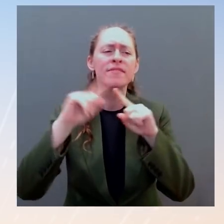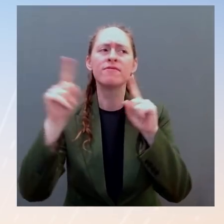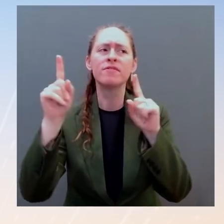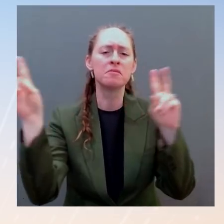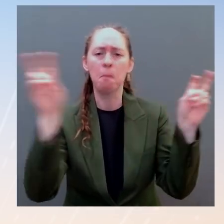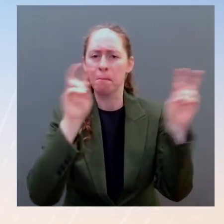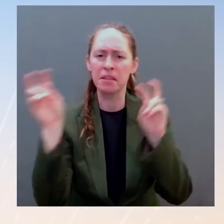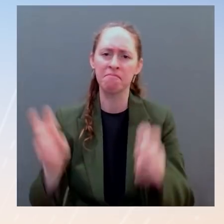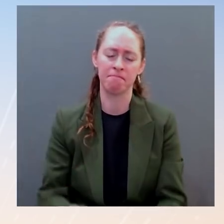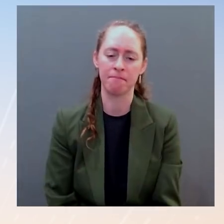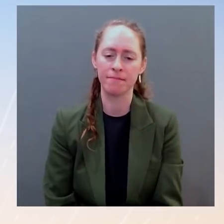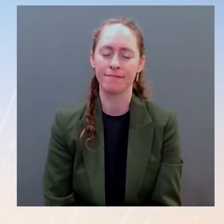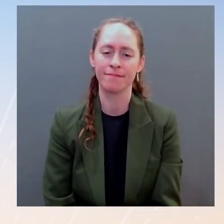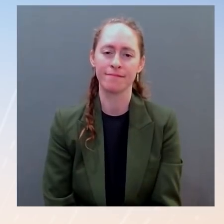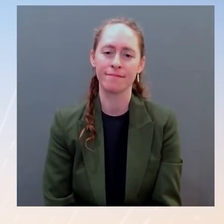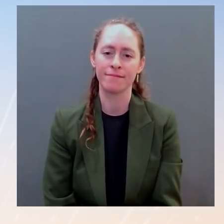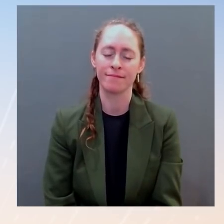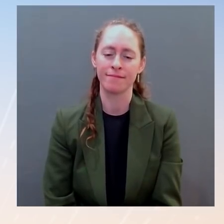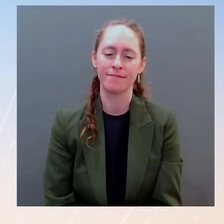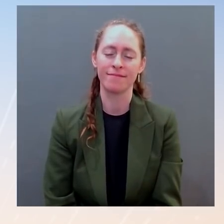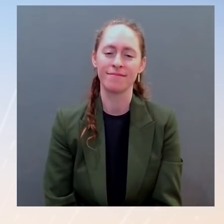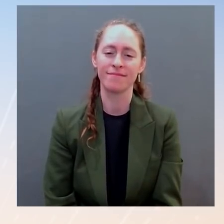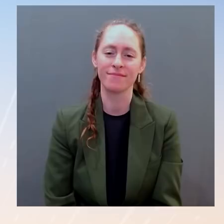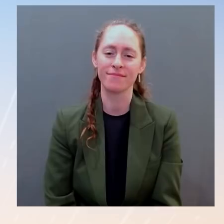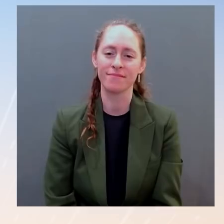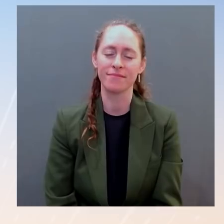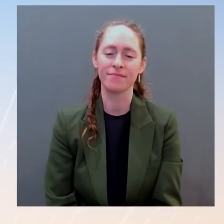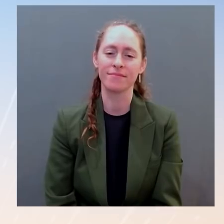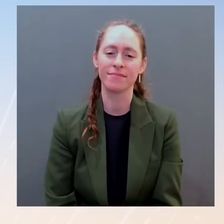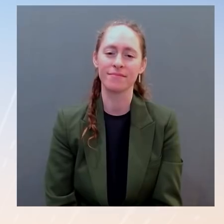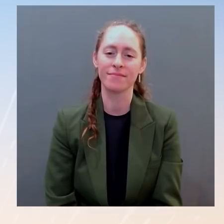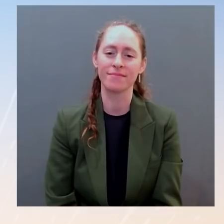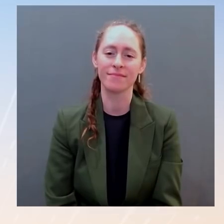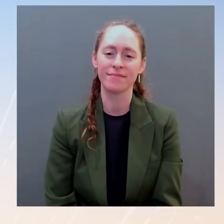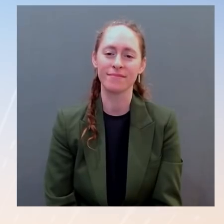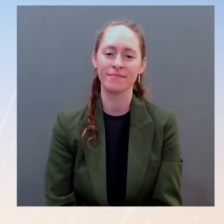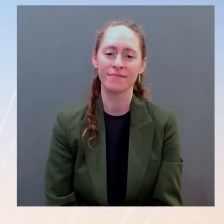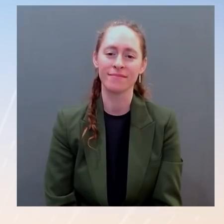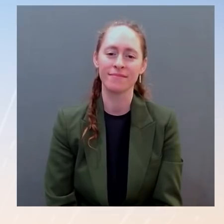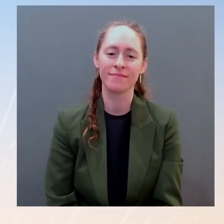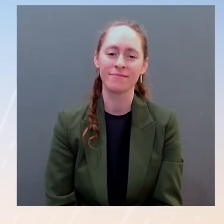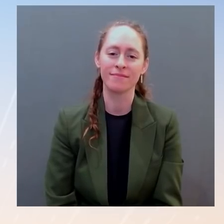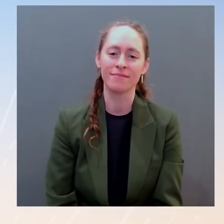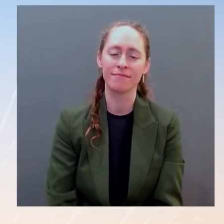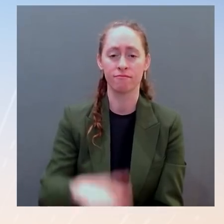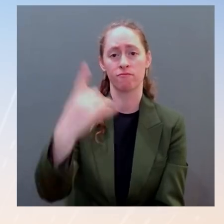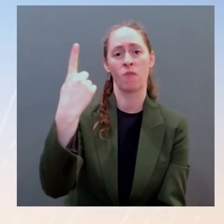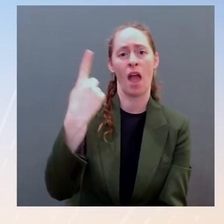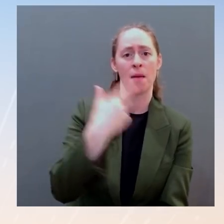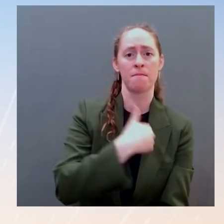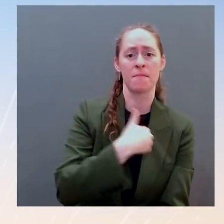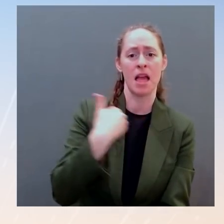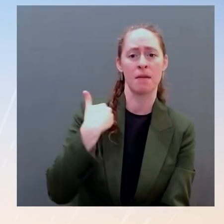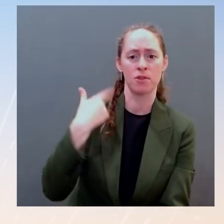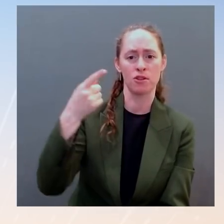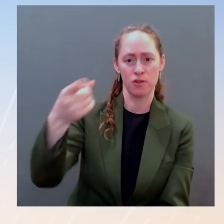Go ahead. The Press: One of the members of the CHC is Senator Catherine Cortez Masto. And she said of the Title 42 decision that "This is the wrong way to do this